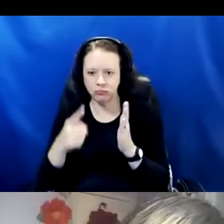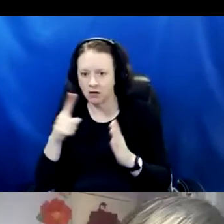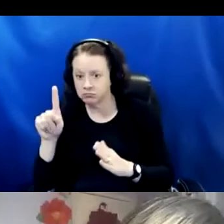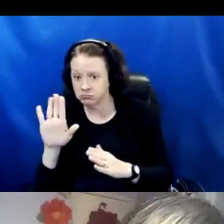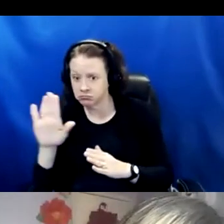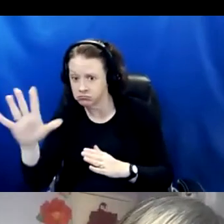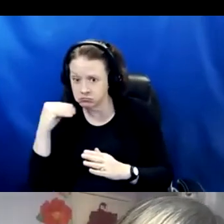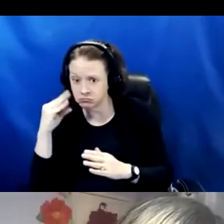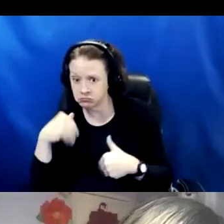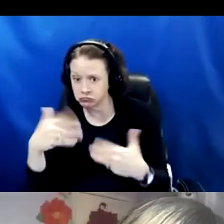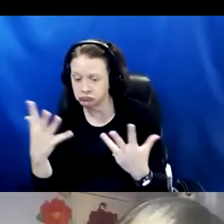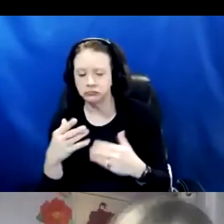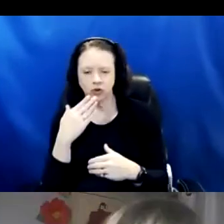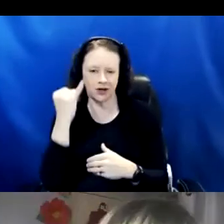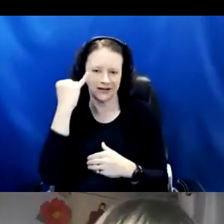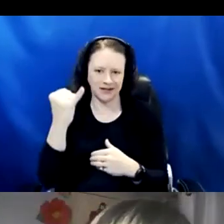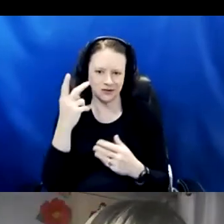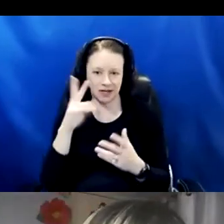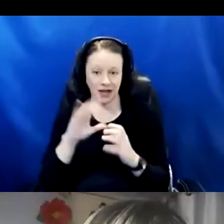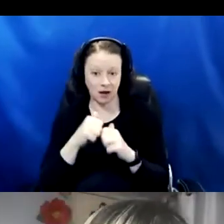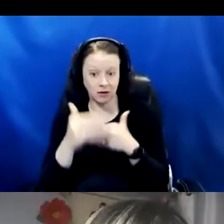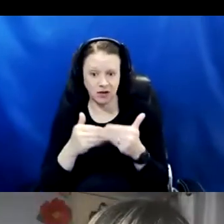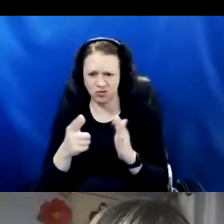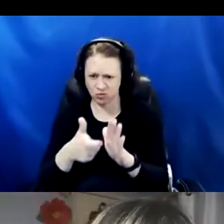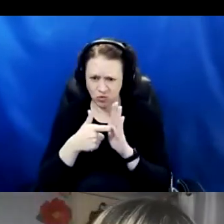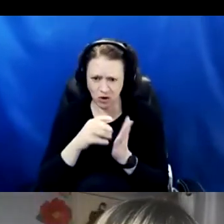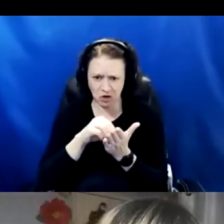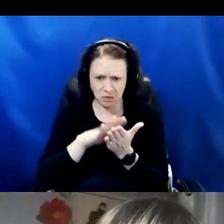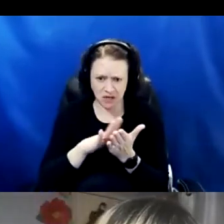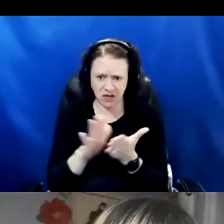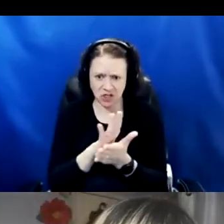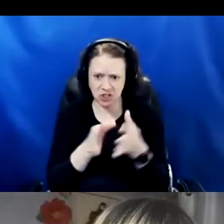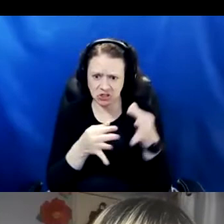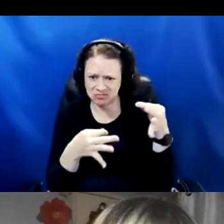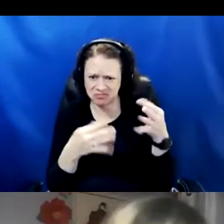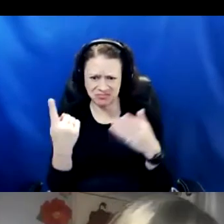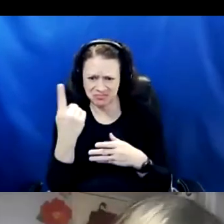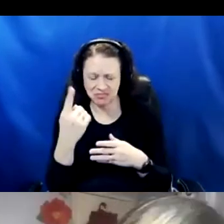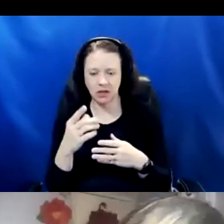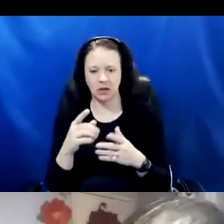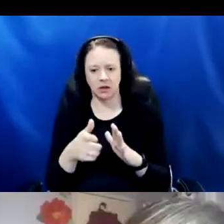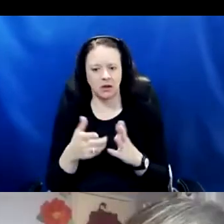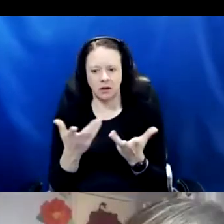to see how it went, if there was any documentation required, you know, what, just to get kind of an idea